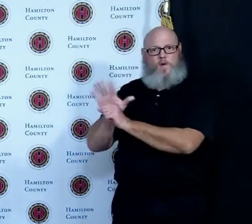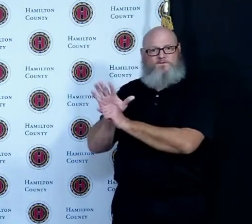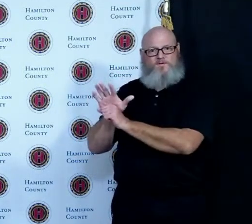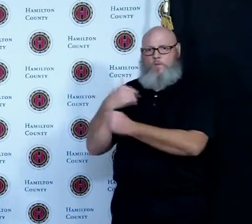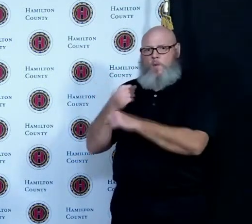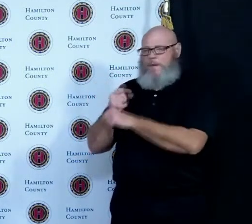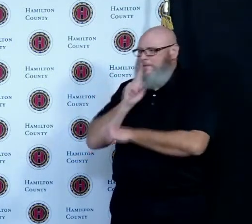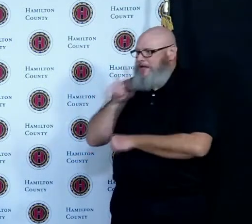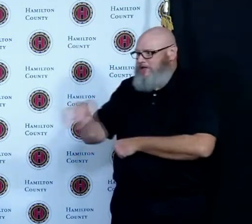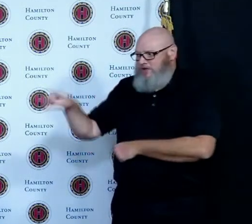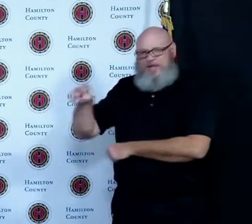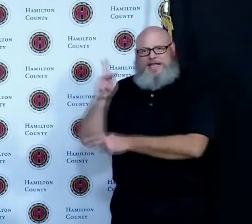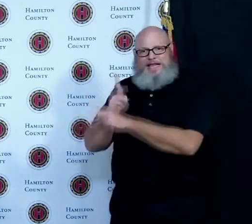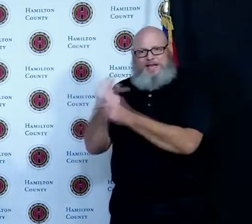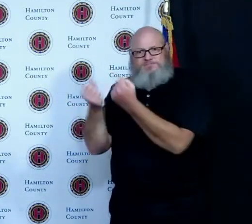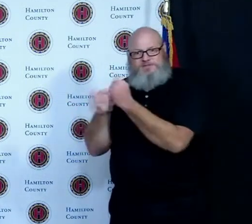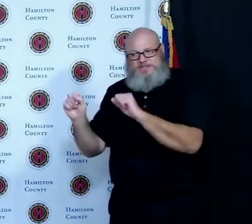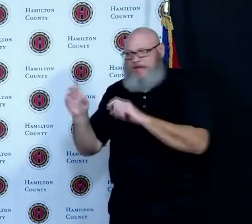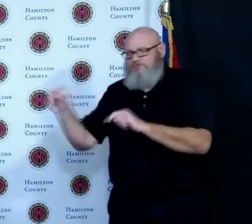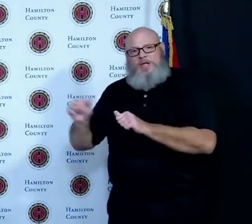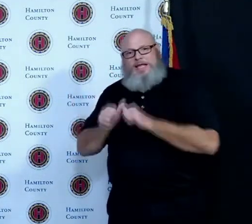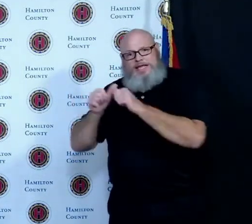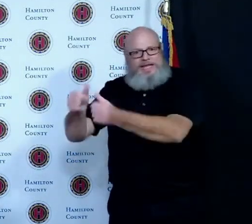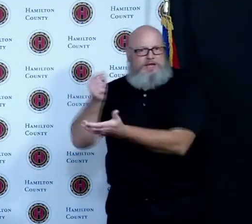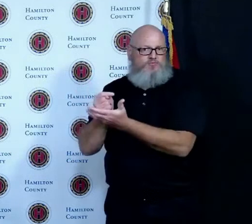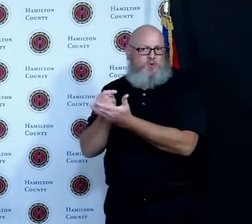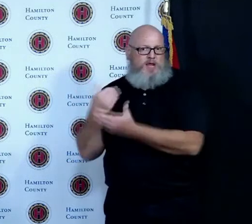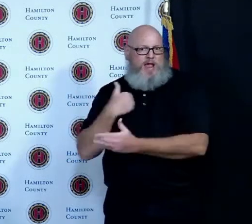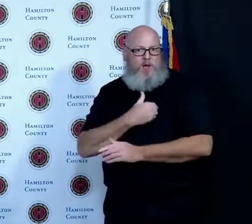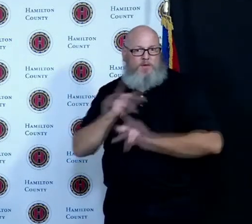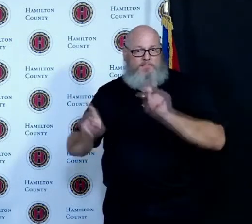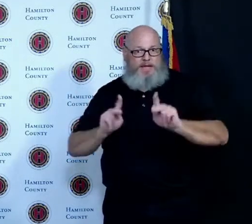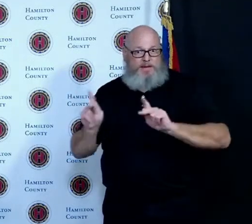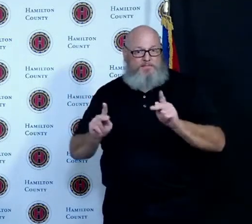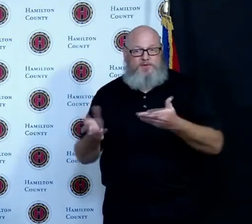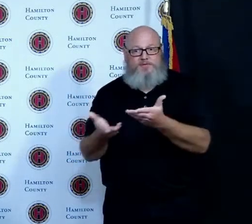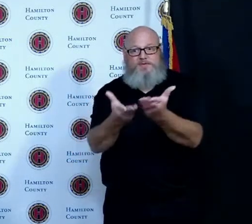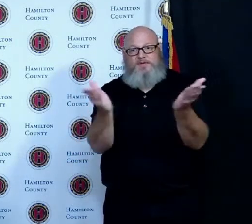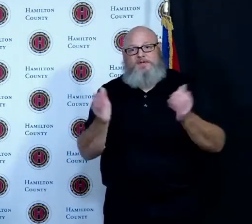we're receiving out and I've been very proud of my team as we do this work this week we